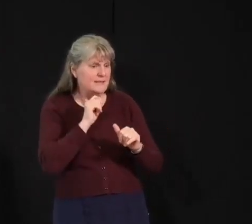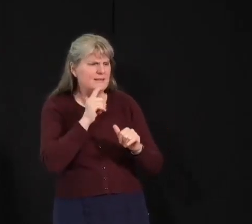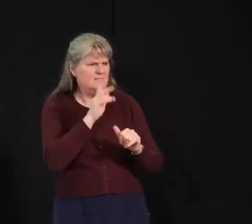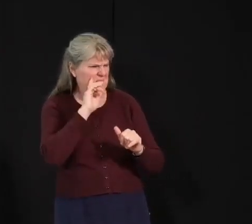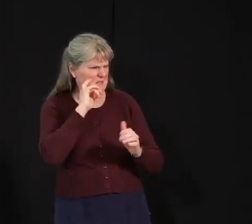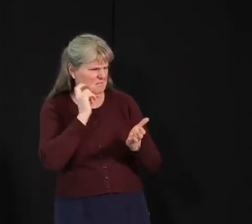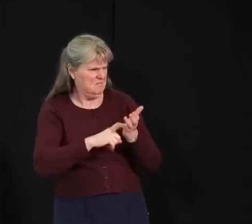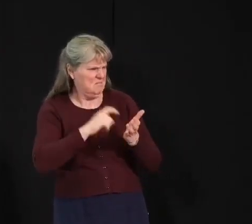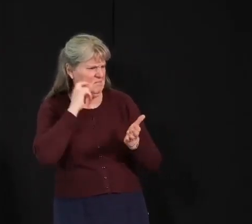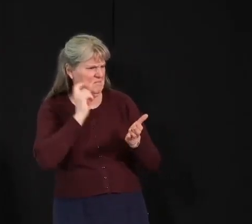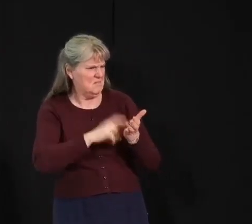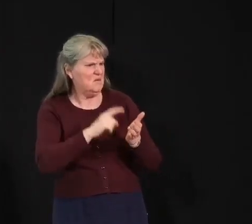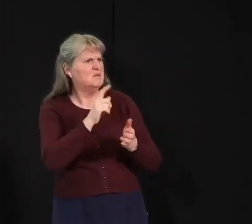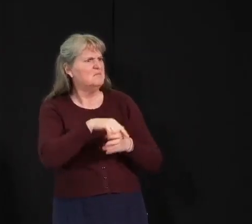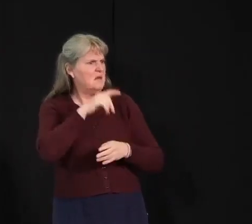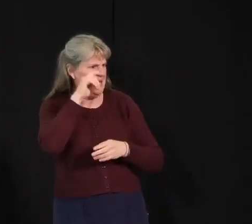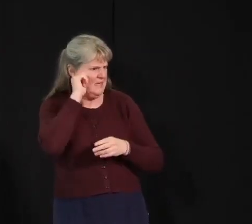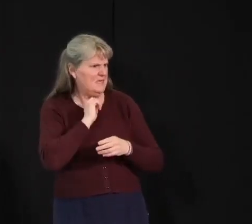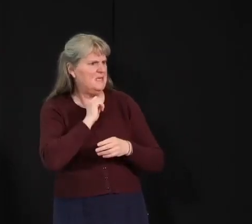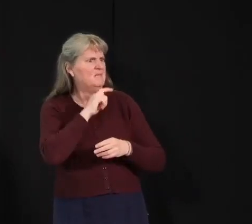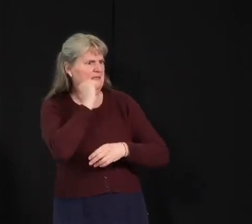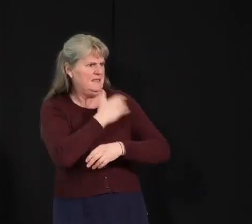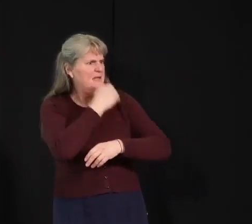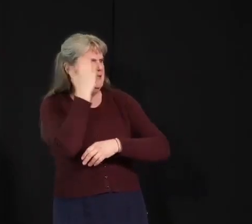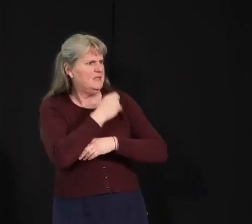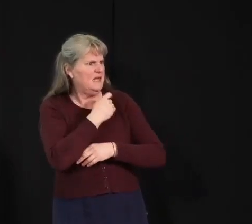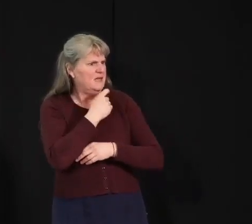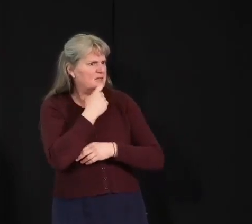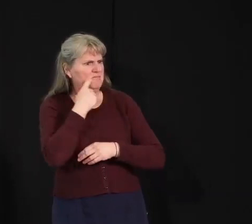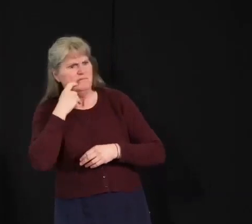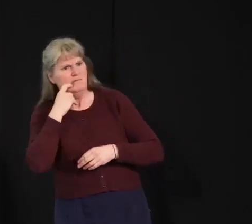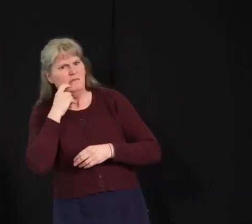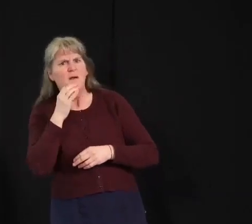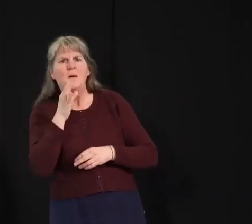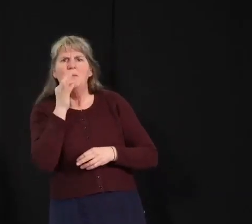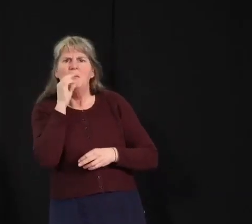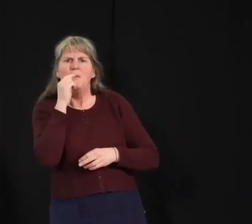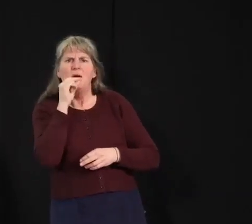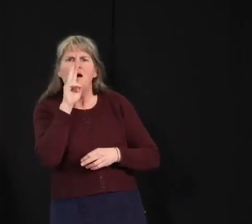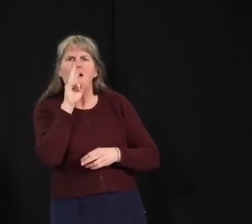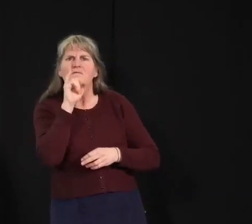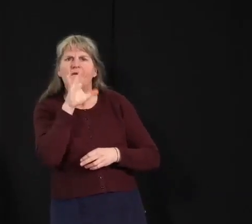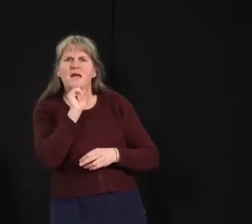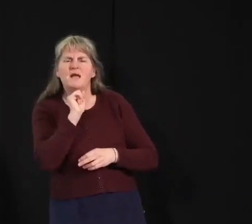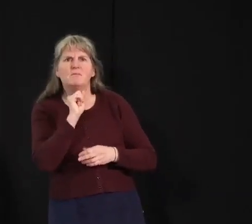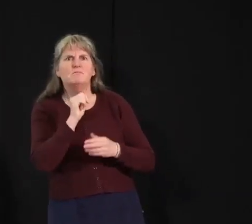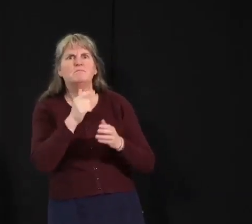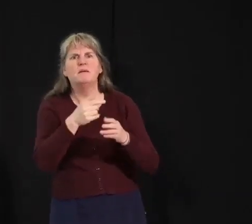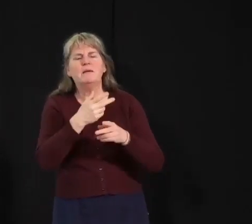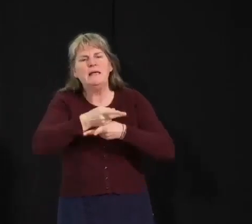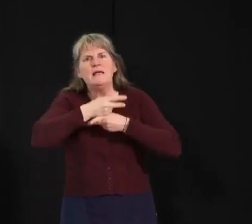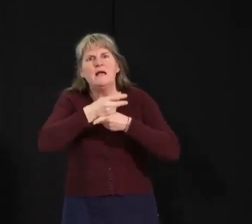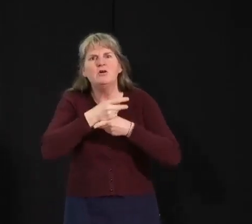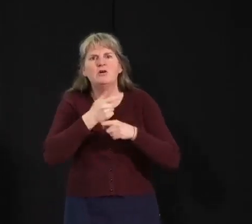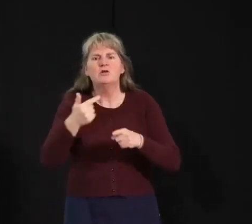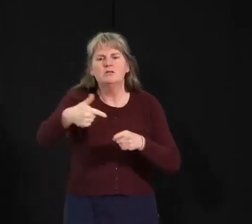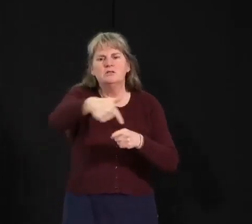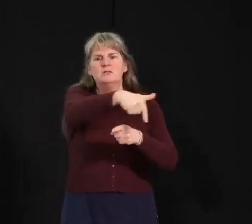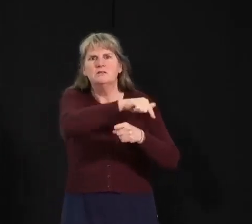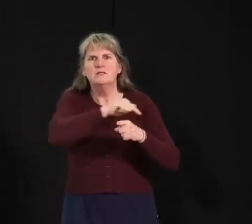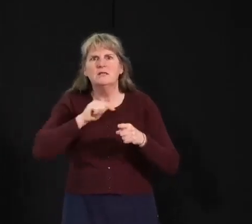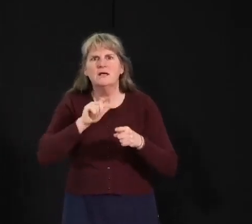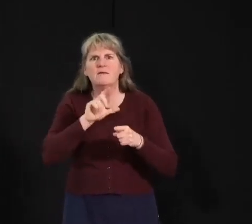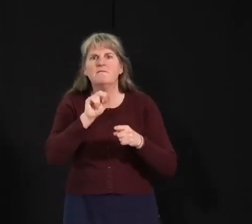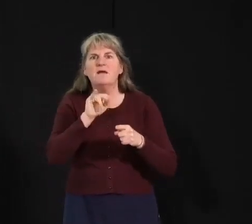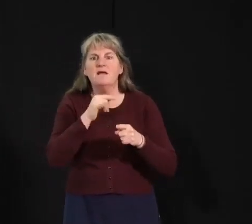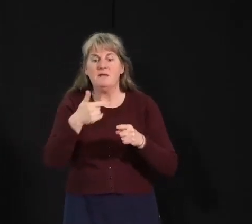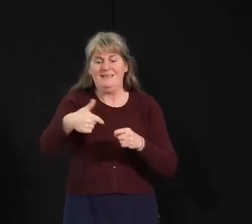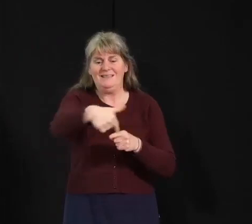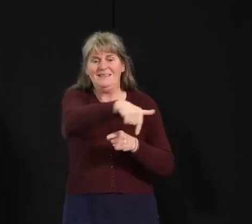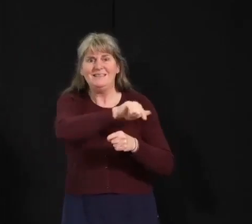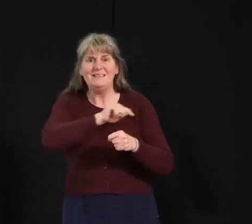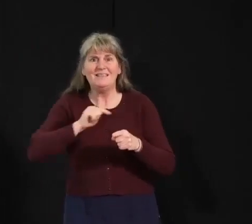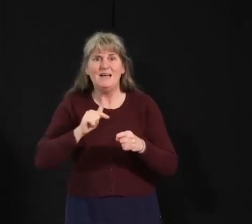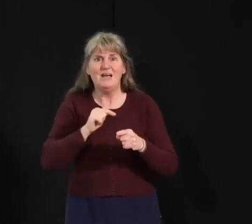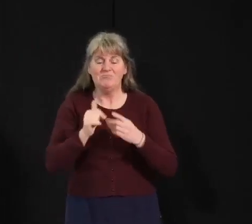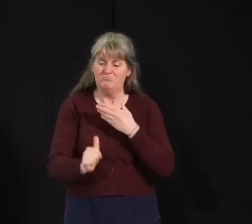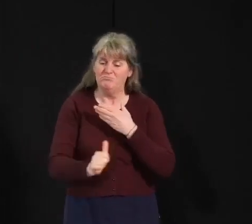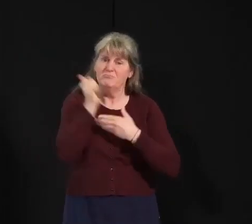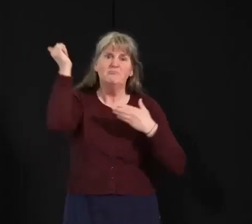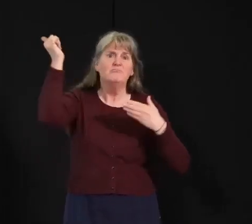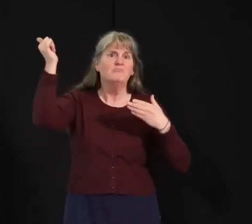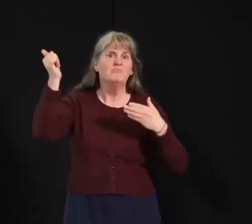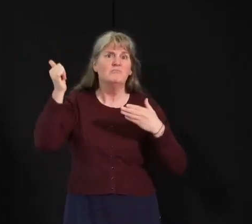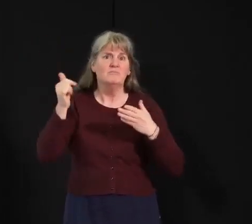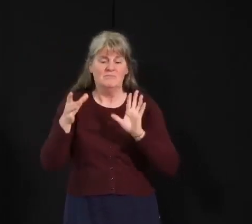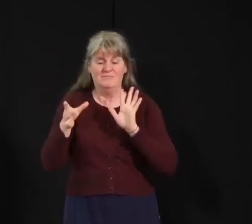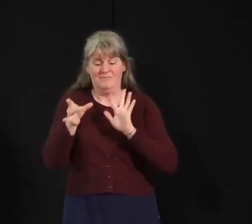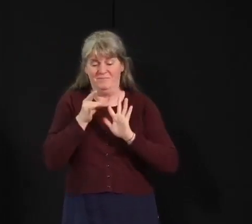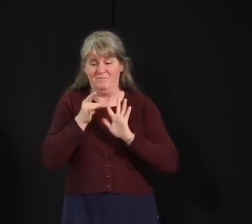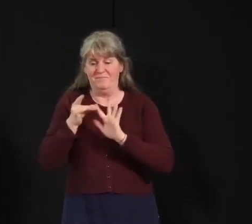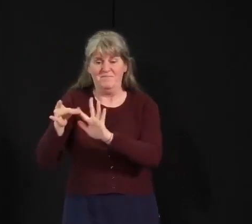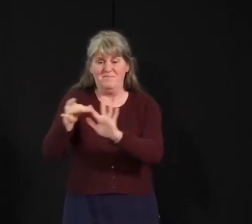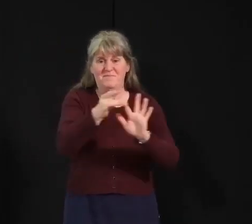replacement therapy.